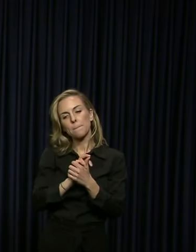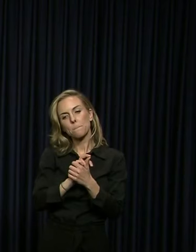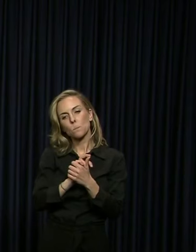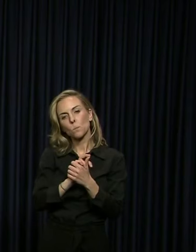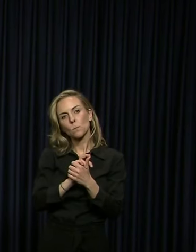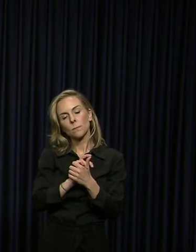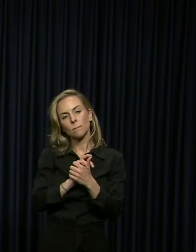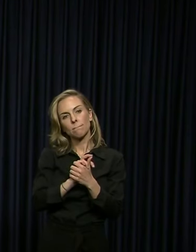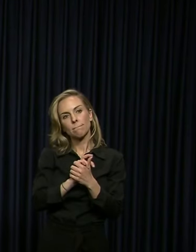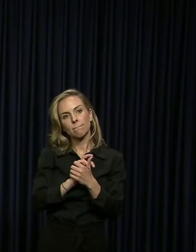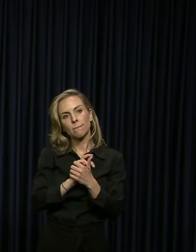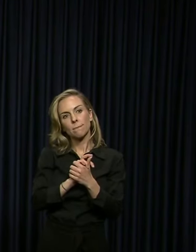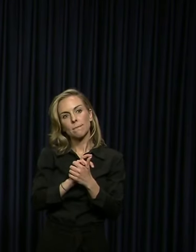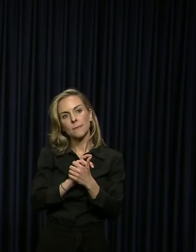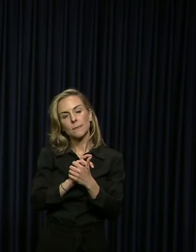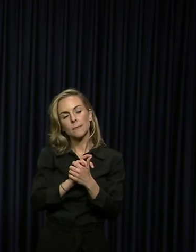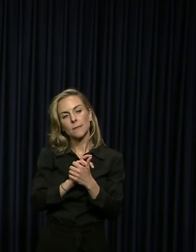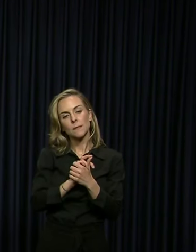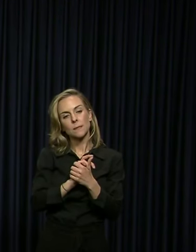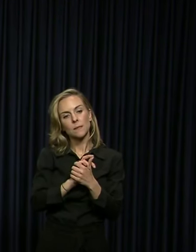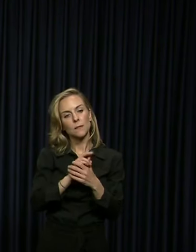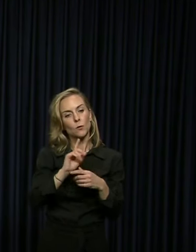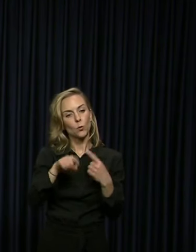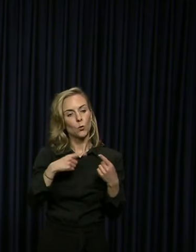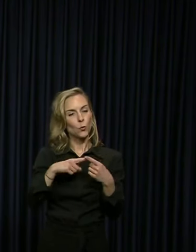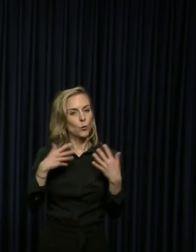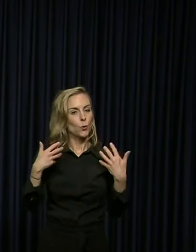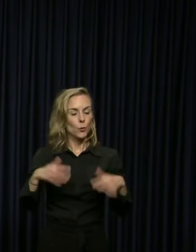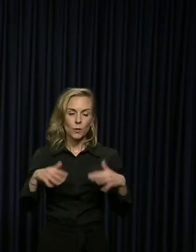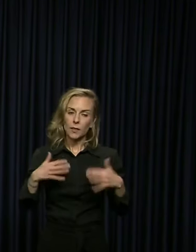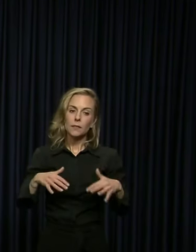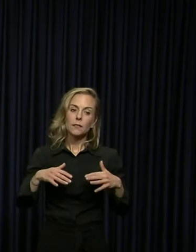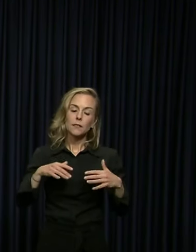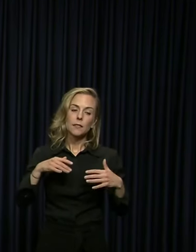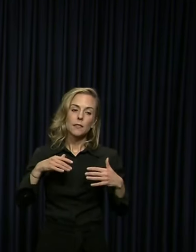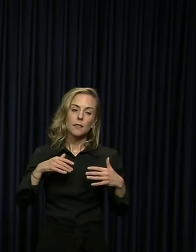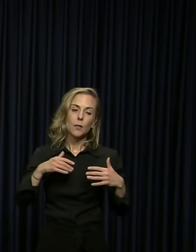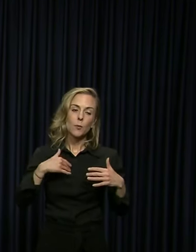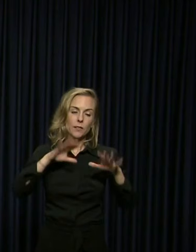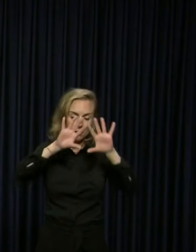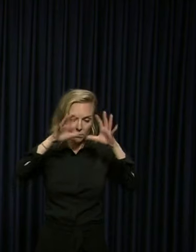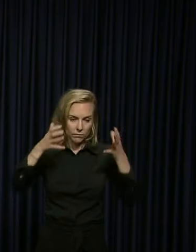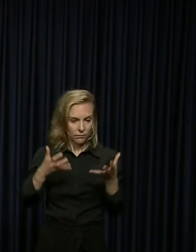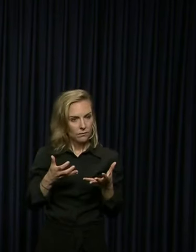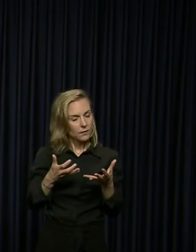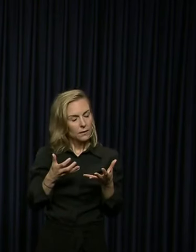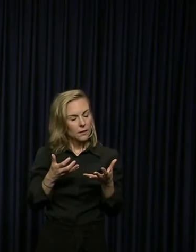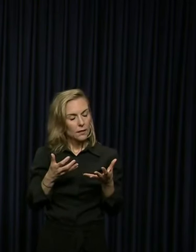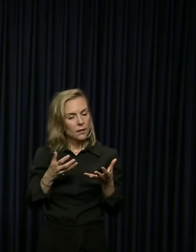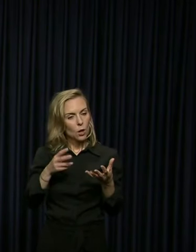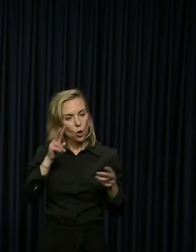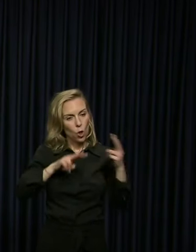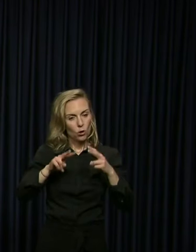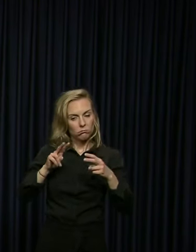16,663 PEOPLE HAVE BEEN TESTED, THOUGH THAT IS A LOW NUMBER. WE KNOW THAT IT IS MUCH LARGER,